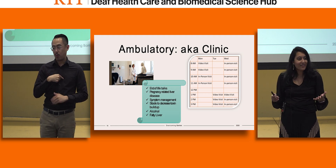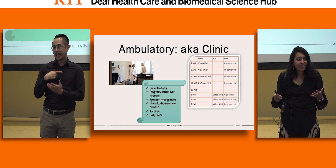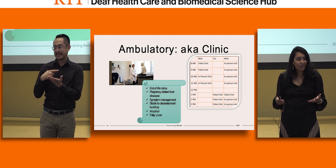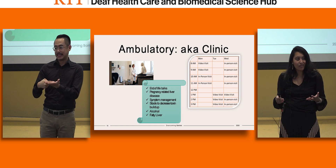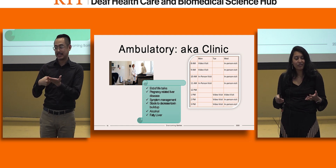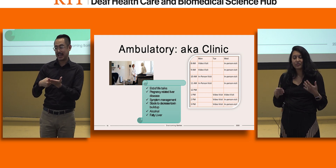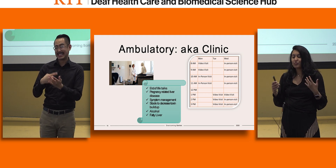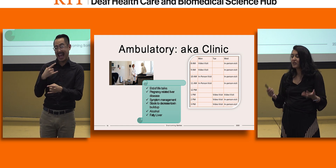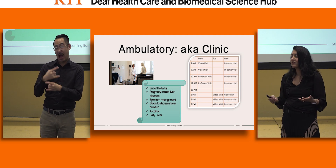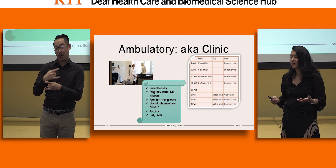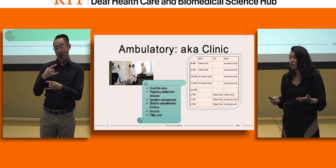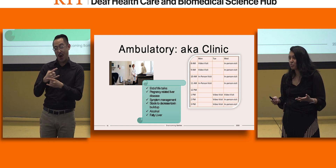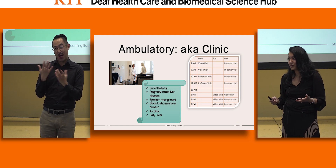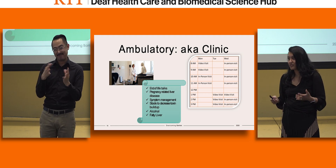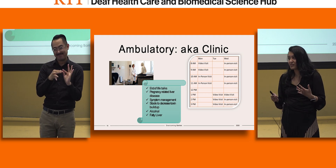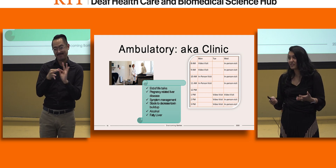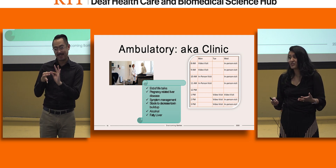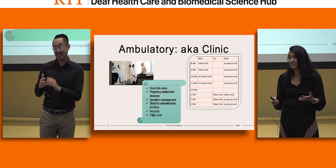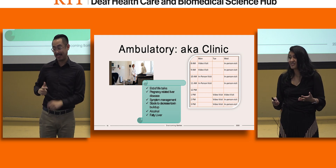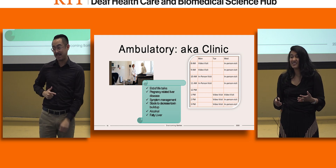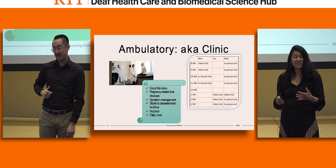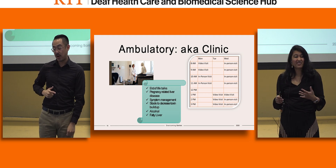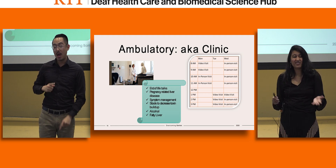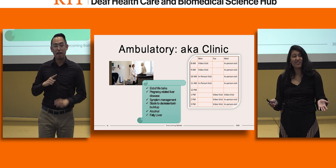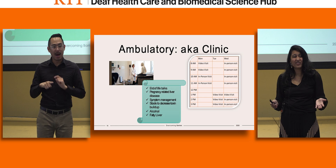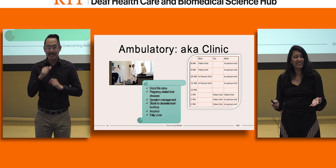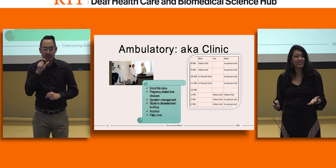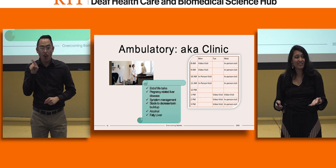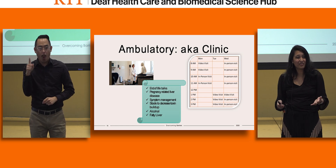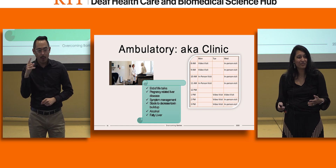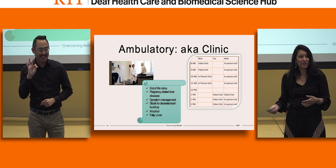alcohol is one of the culprits for liver disease, but it's definitely not the only one,